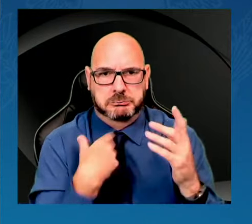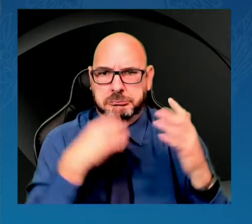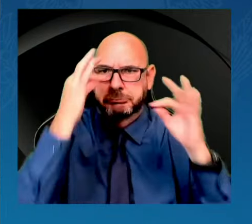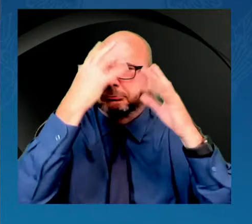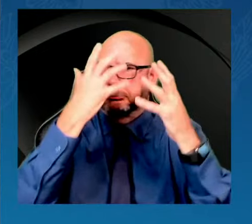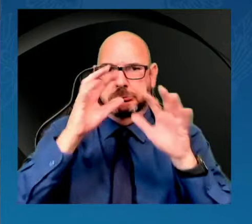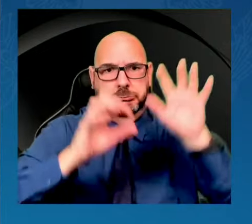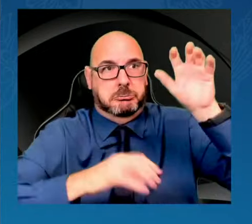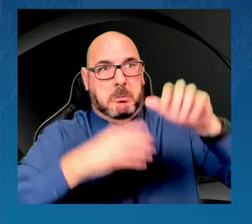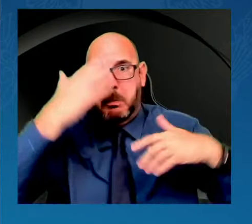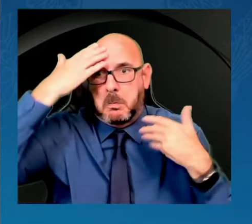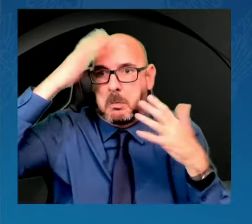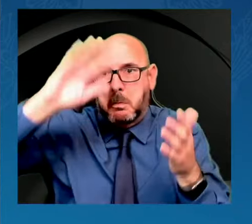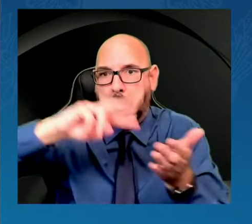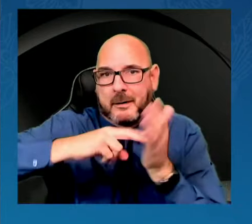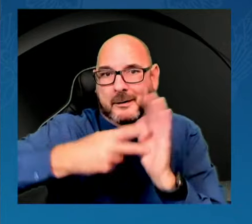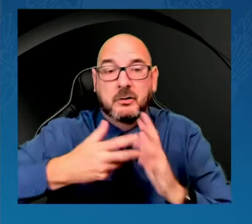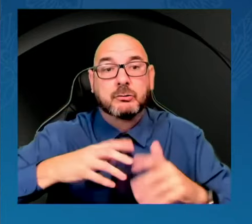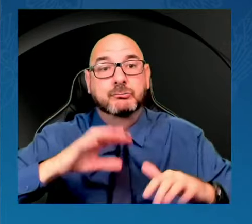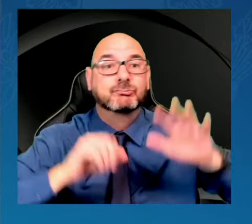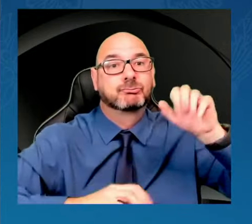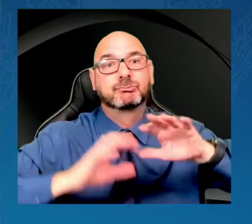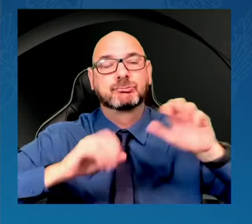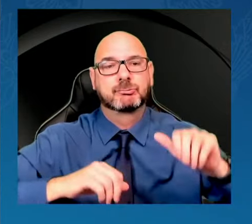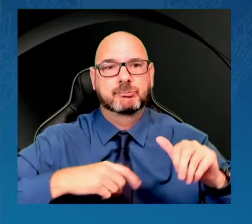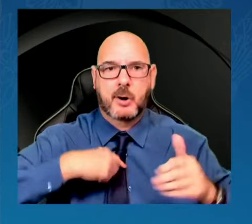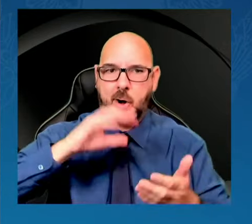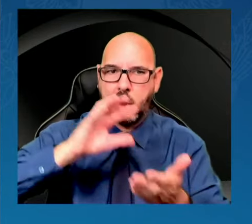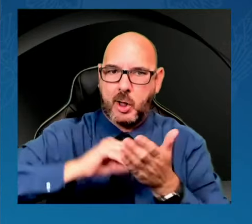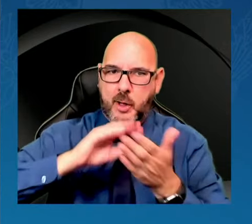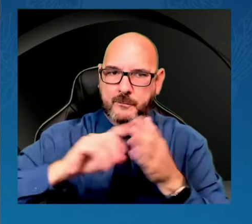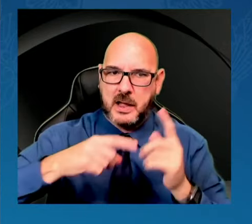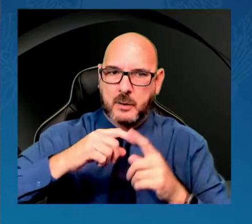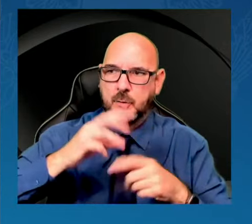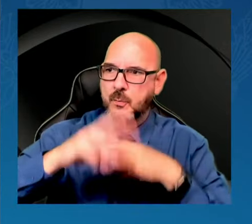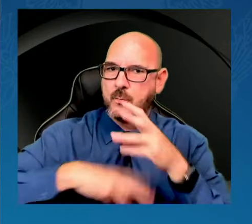to learn about the world in such a diverse set of ways.